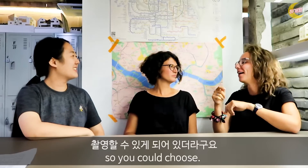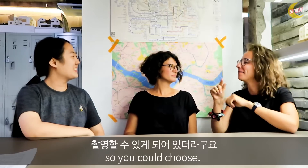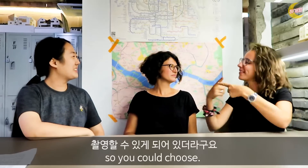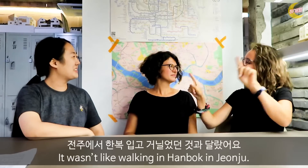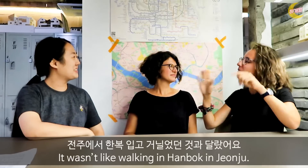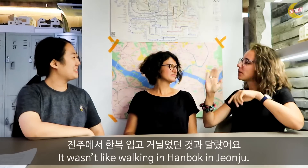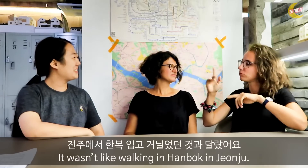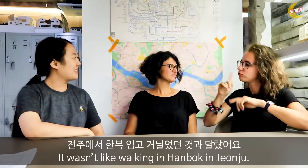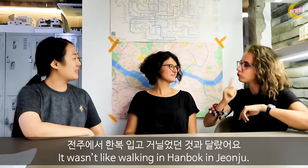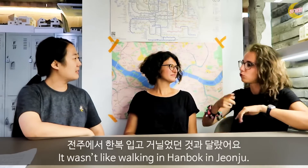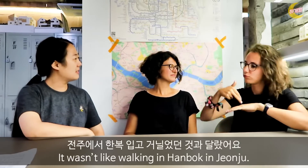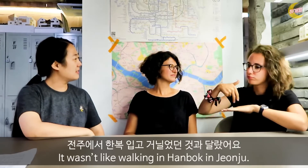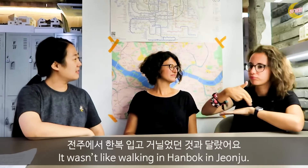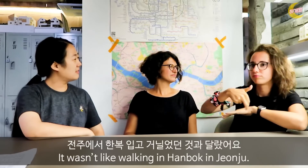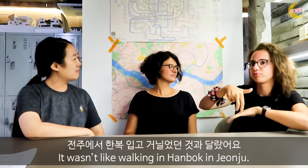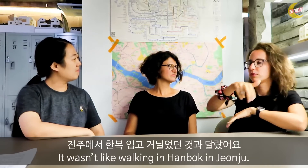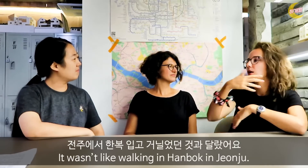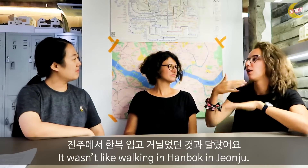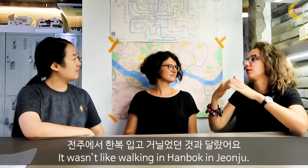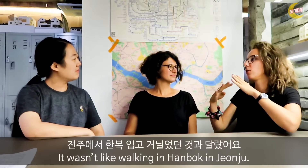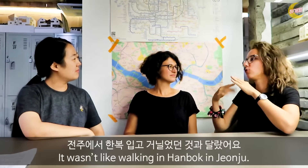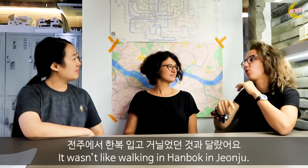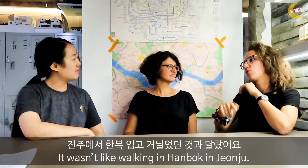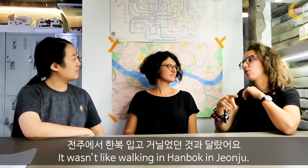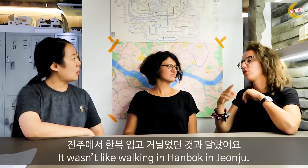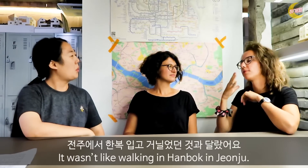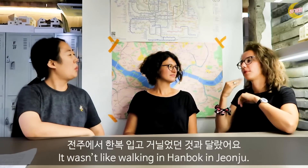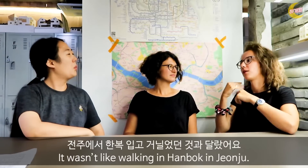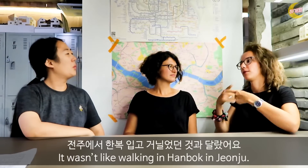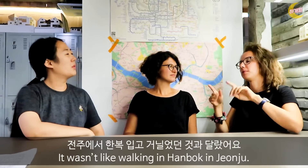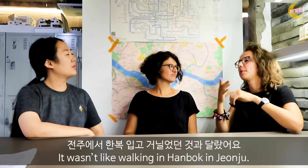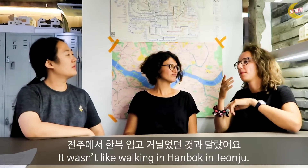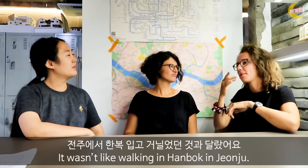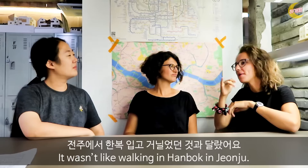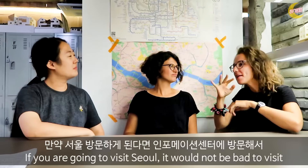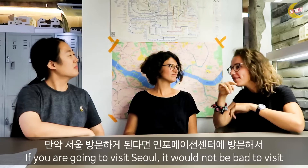It wasn’t like walking in Hanbok in Jeonju.